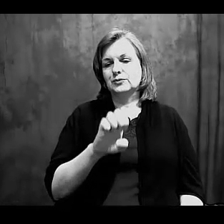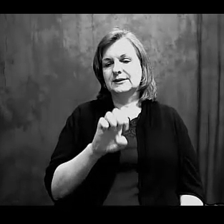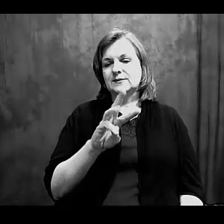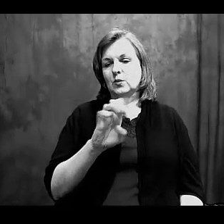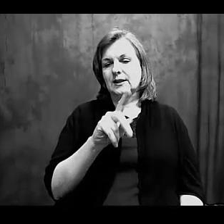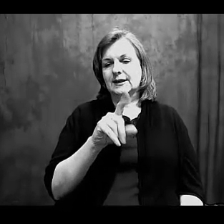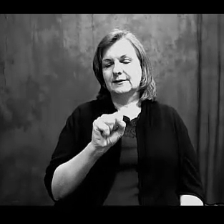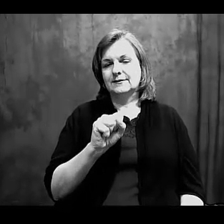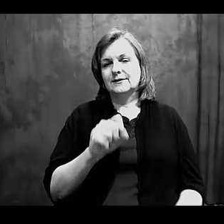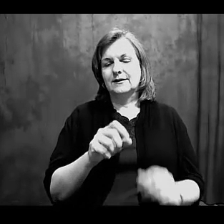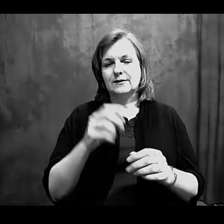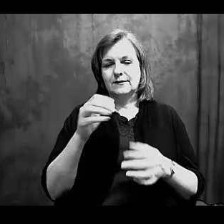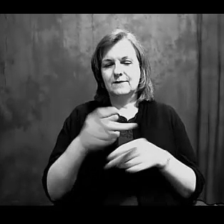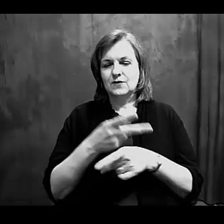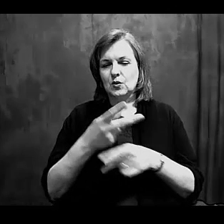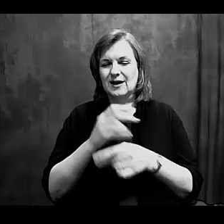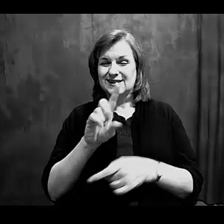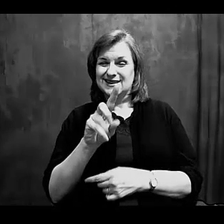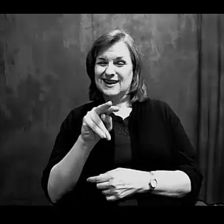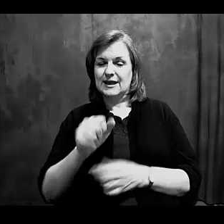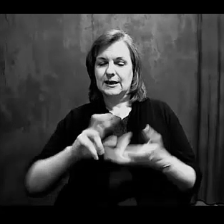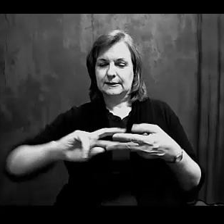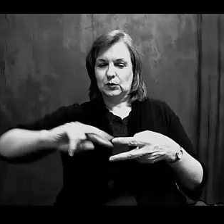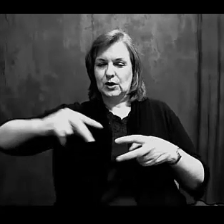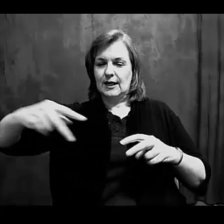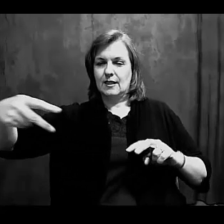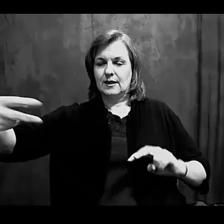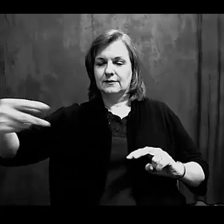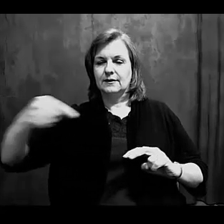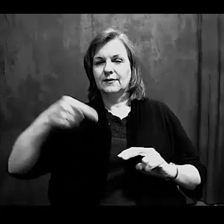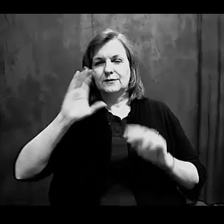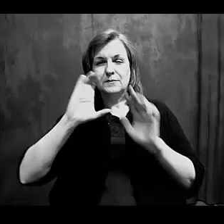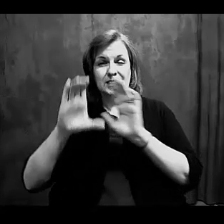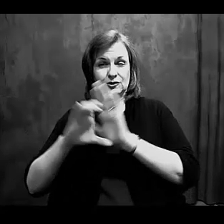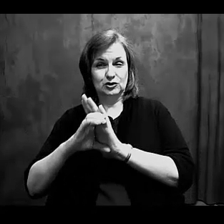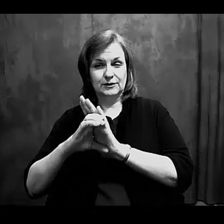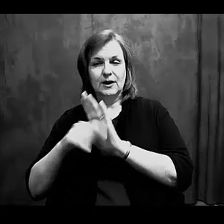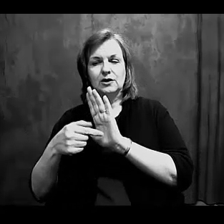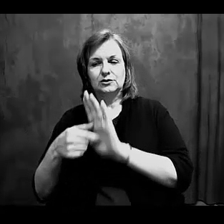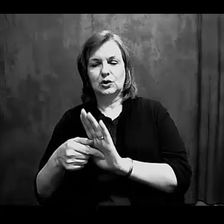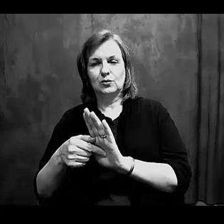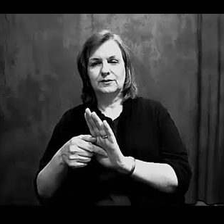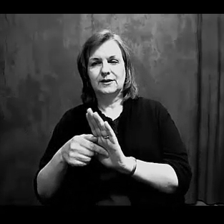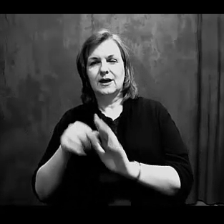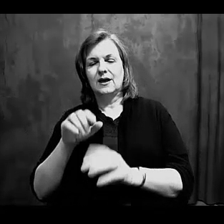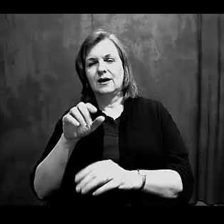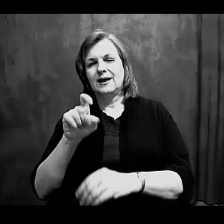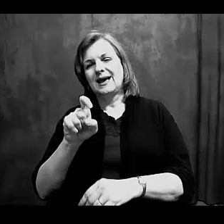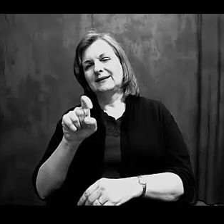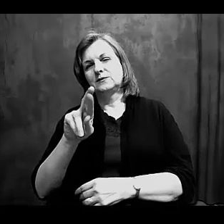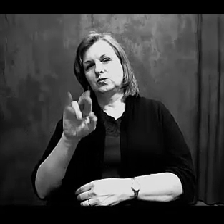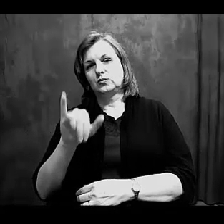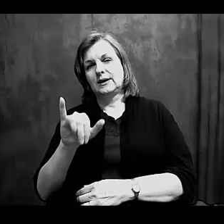the x-ray crystallography structure that Rosalind took to determine that